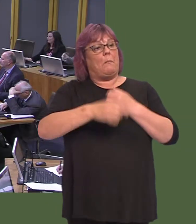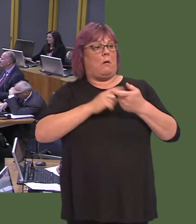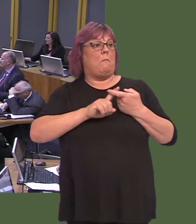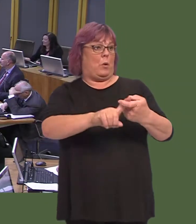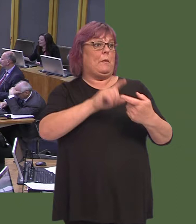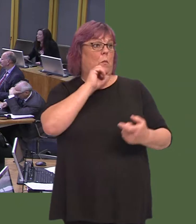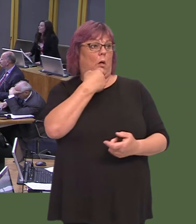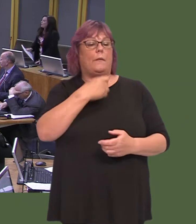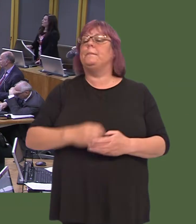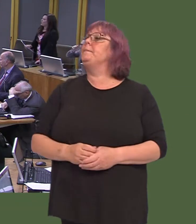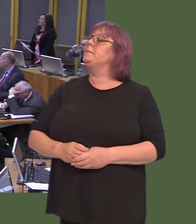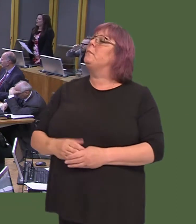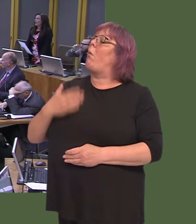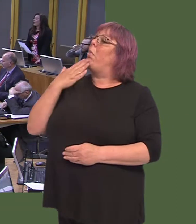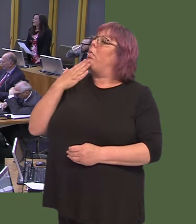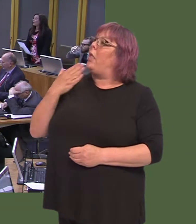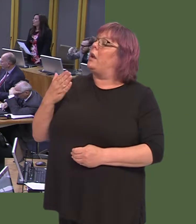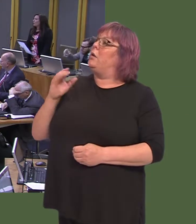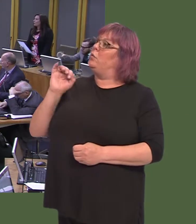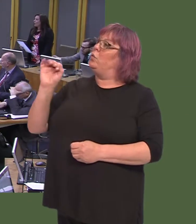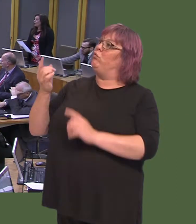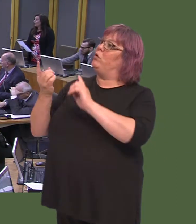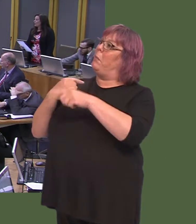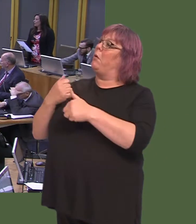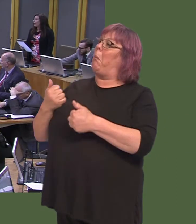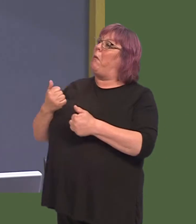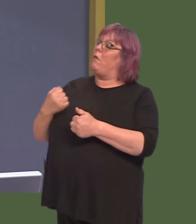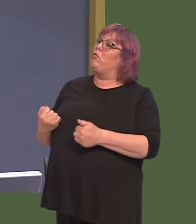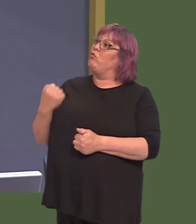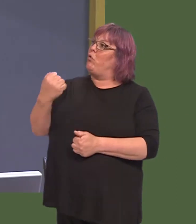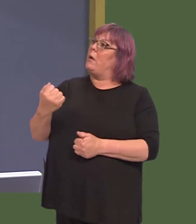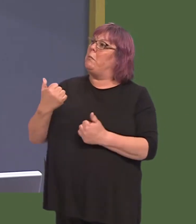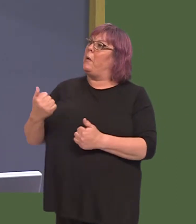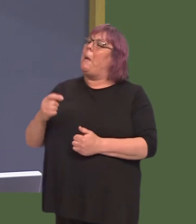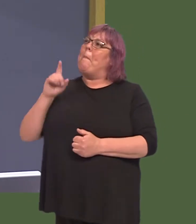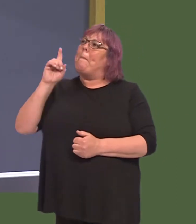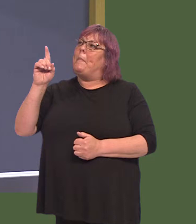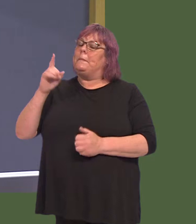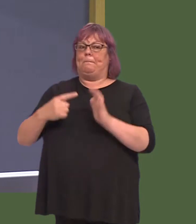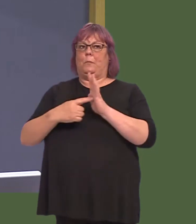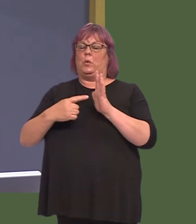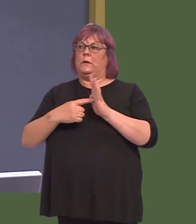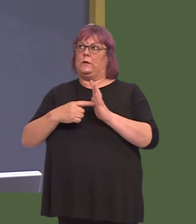Vikki Howells AM: Thank you, First Minister. I welcome those comments on the rail aspect of the metro, but I think it's important to